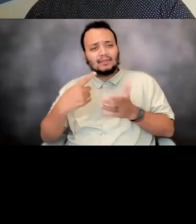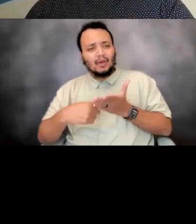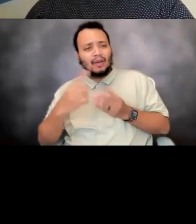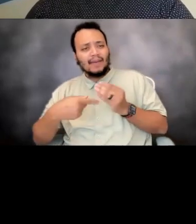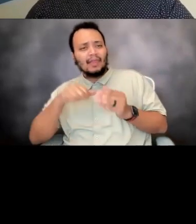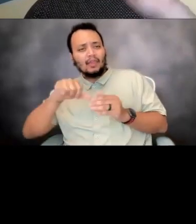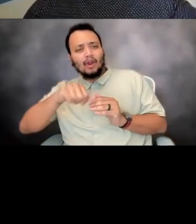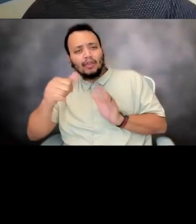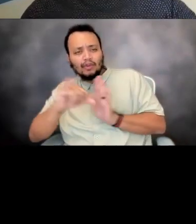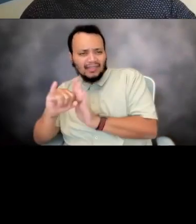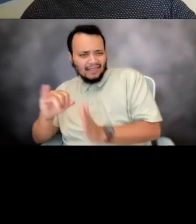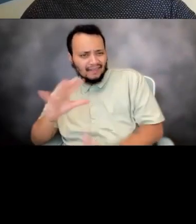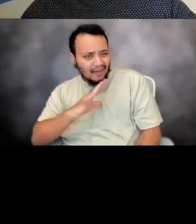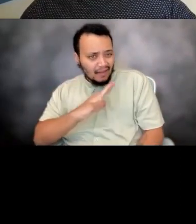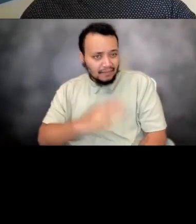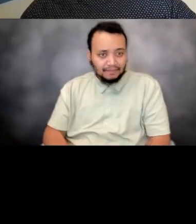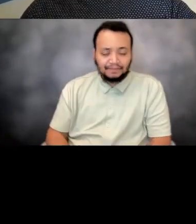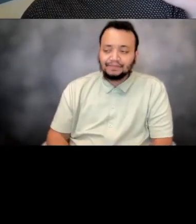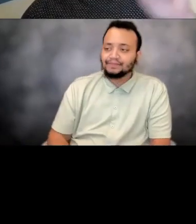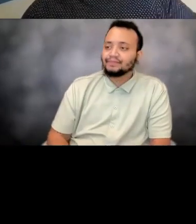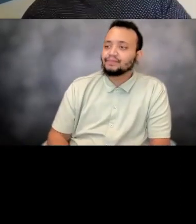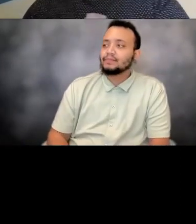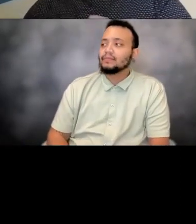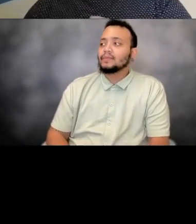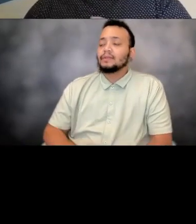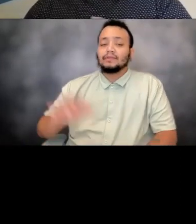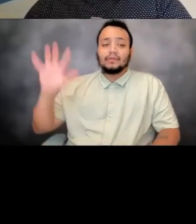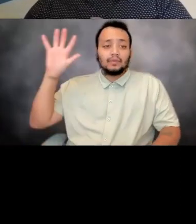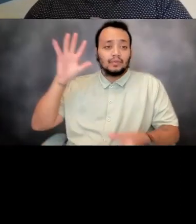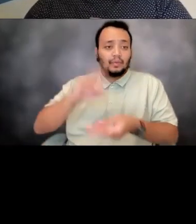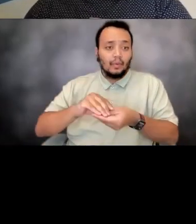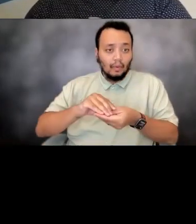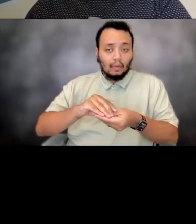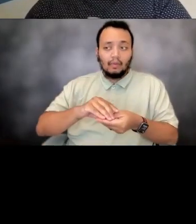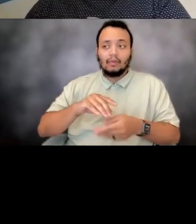We had 90 participants in the community sessions.